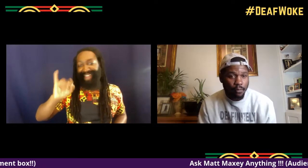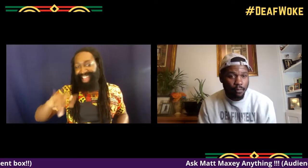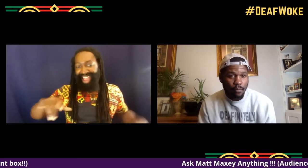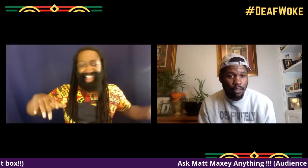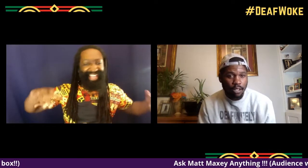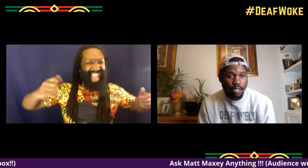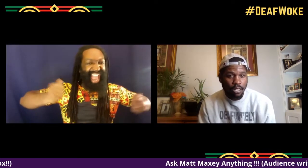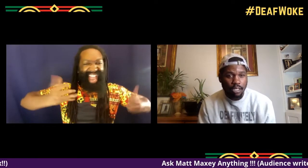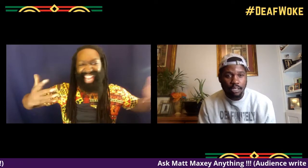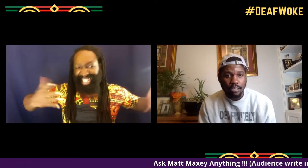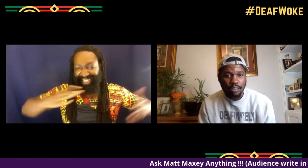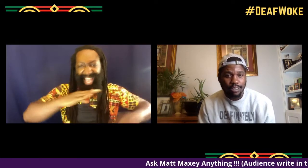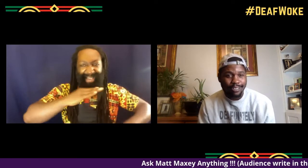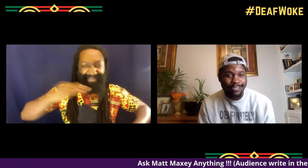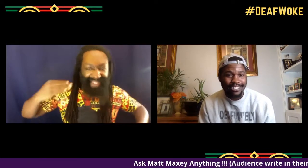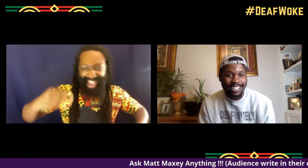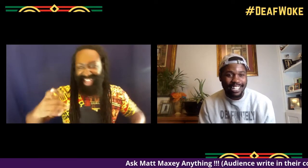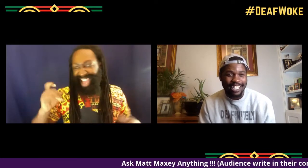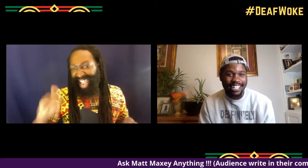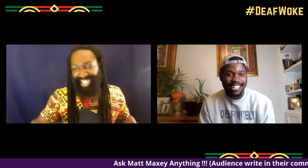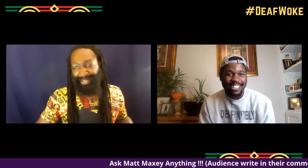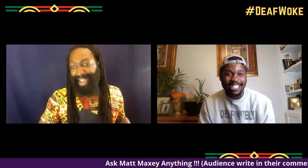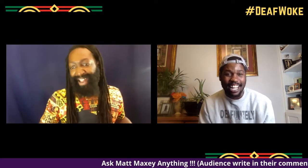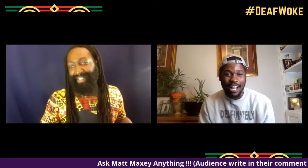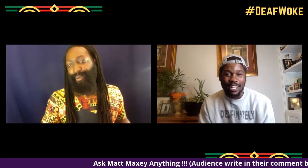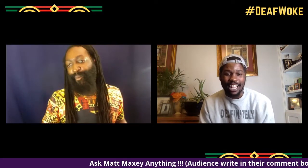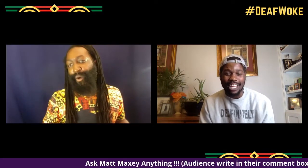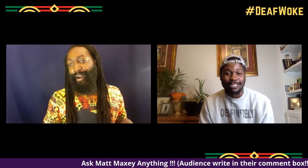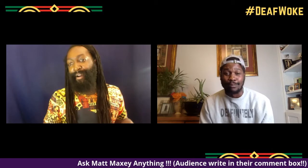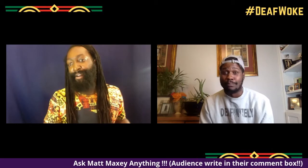Now, it's the Ask Matt Maxey Anything!